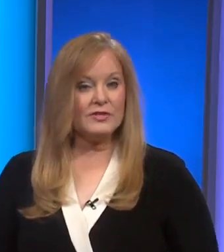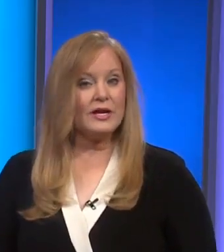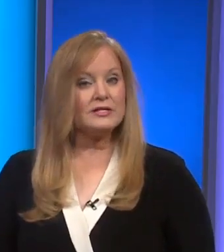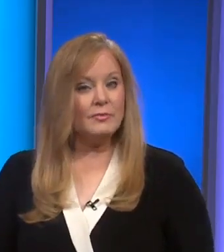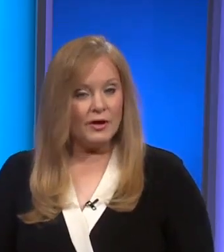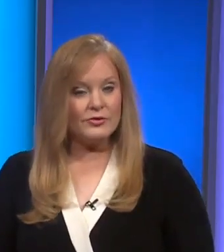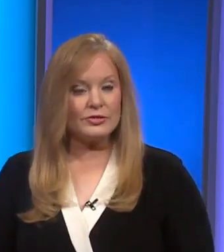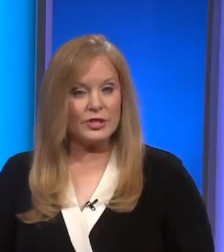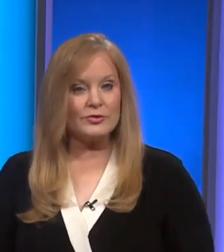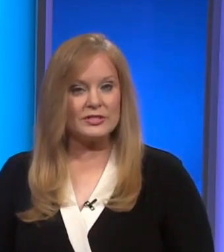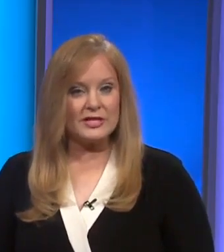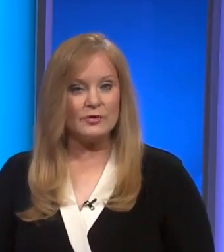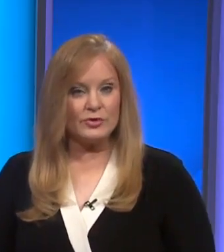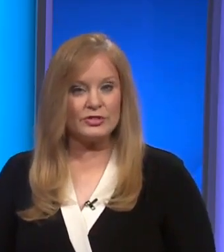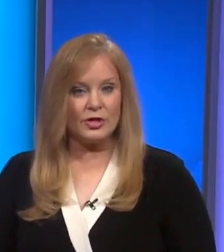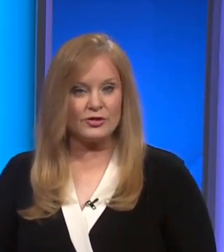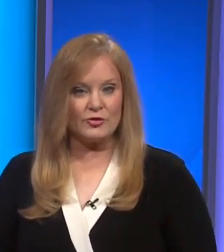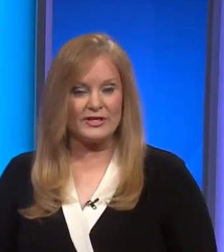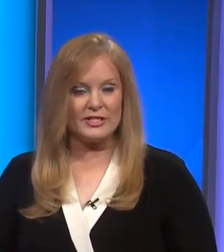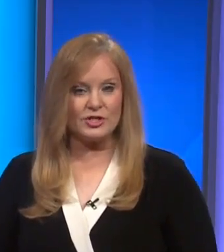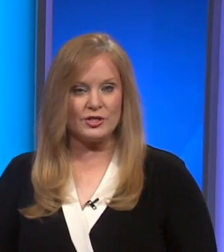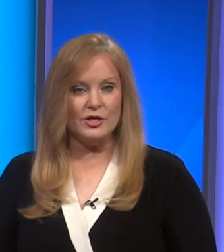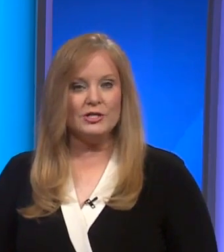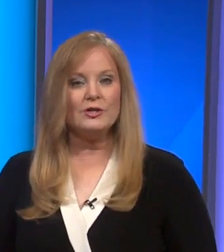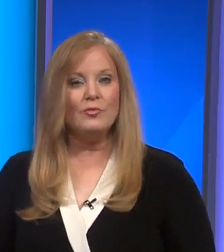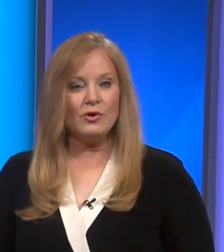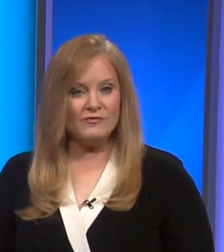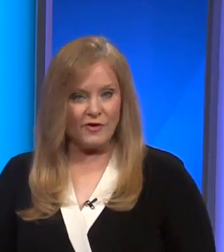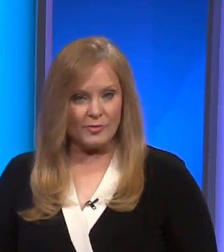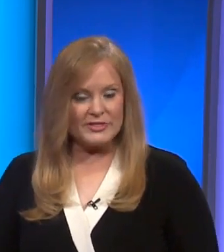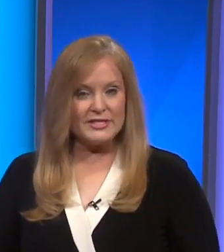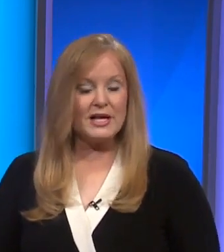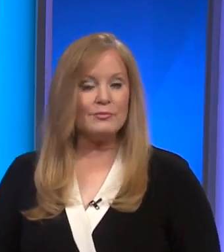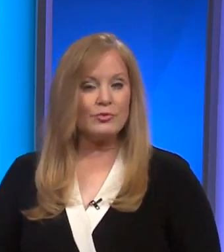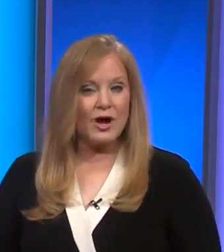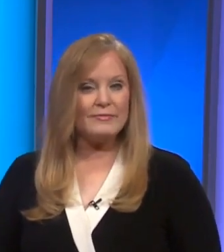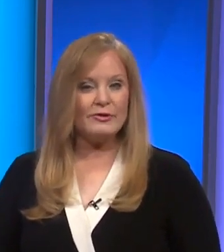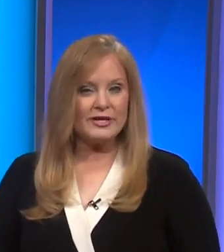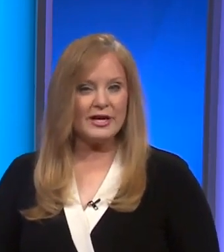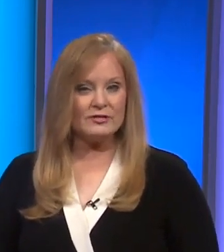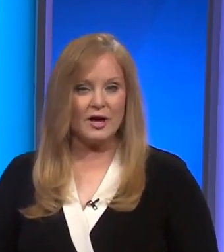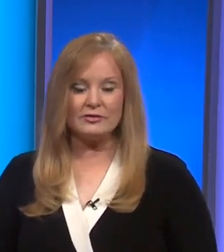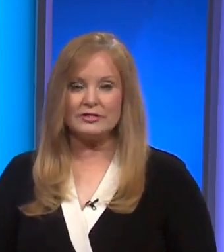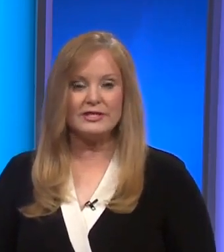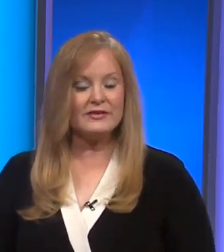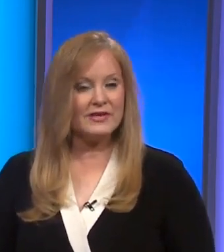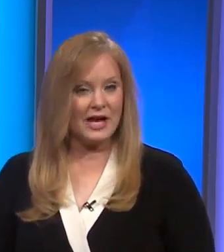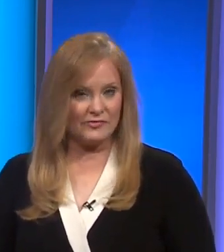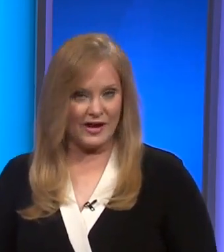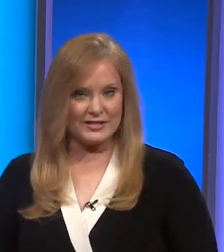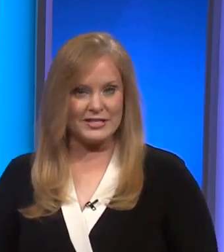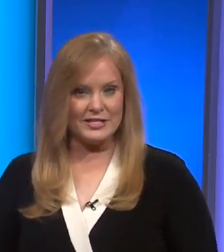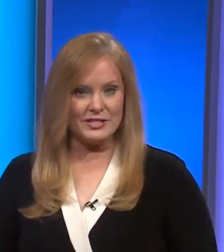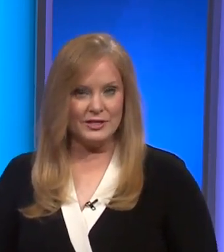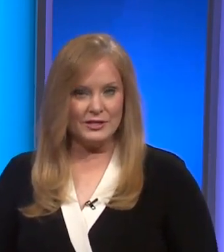THEY DONT SEE THE IMMEDIACY OF IT, WHICH OF COURSE IT IS AN IMMEDIATE NEED, EVERYONE REALLY HAS TO BE A PART OF THAT COMMUNITY SOLUTION 27:09 XXXXXX>